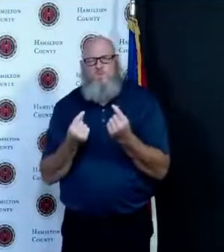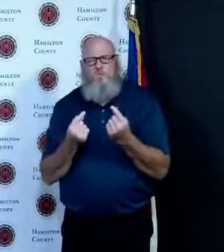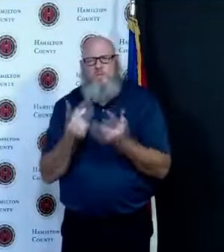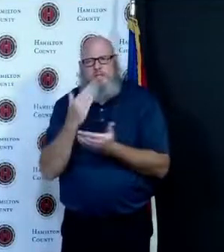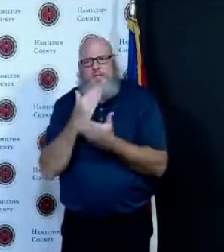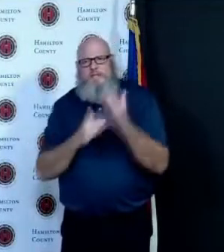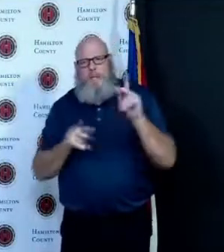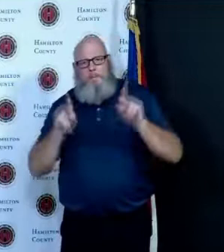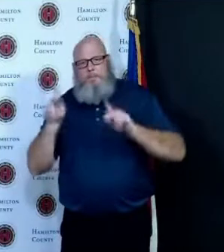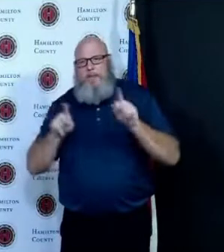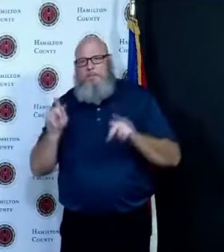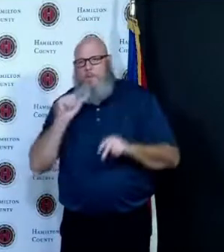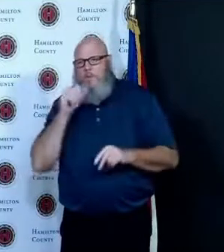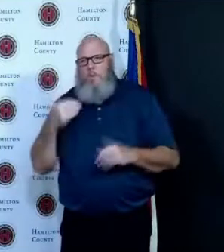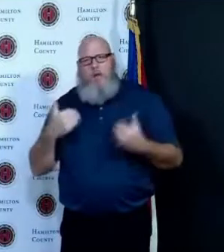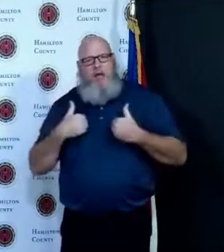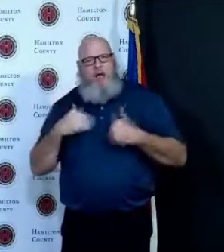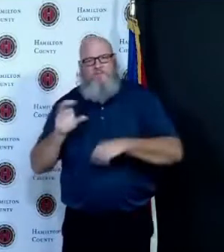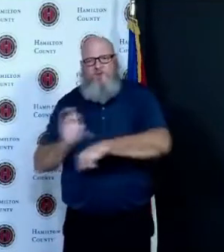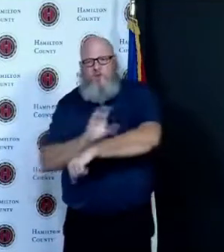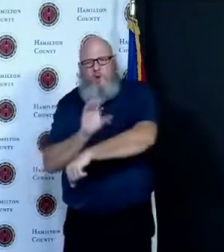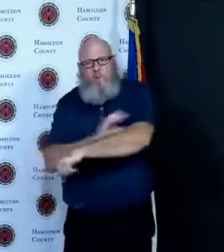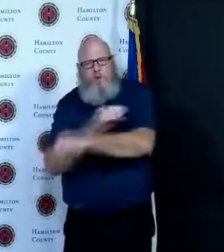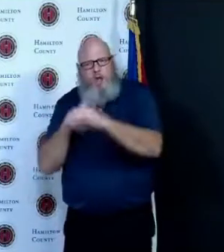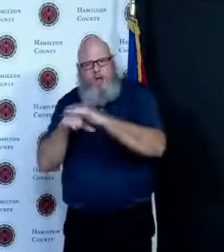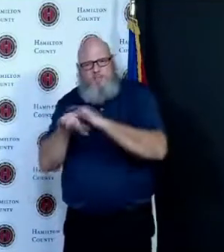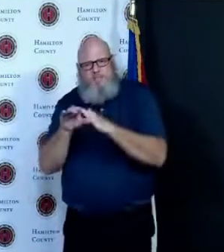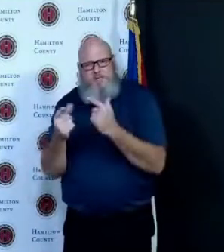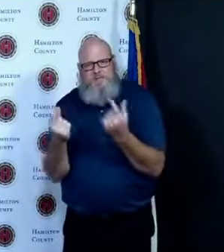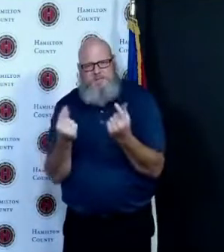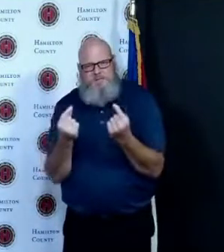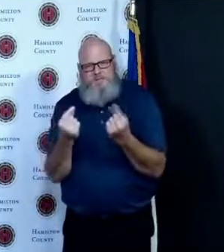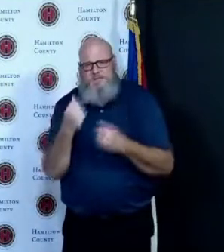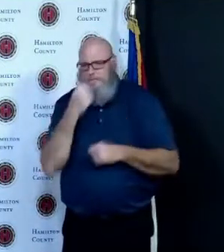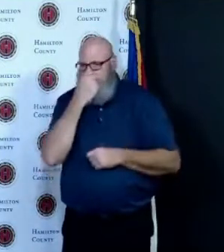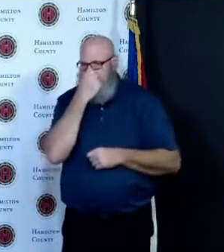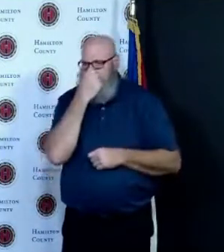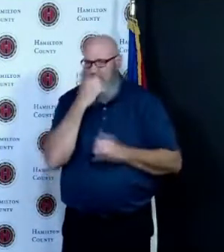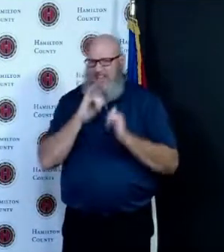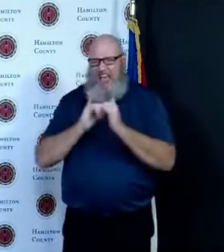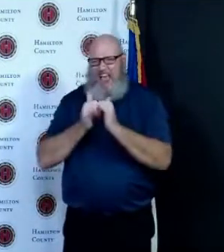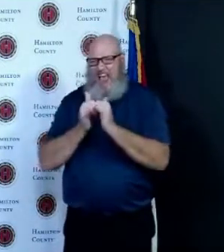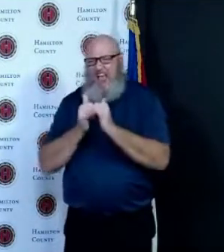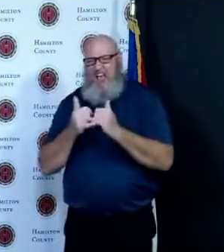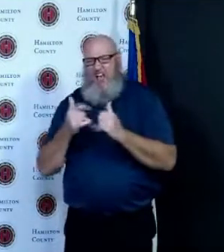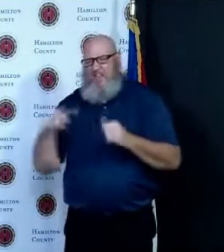as a bit of a tease on Friday at noon the Mayor and I along with members of the hospital system